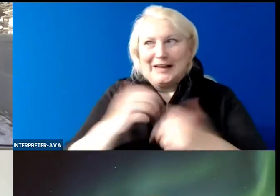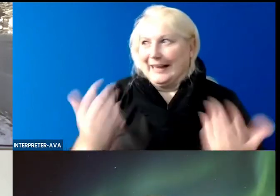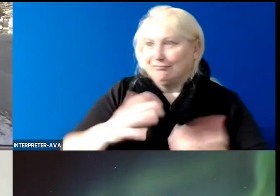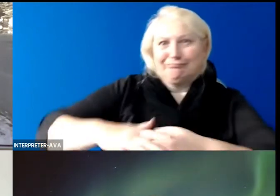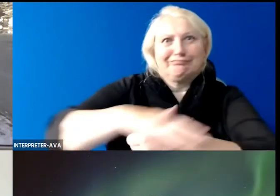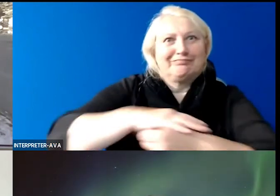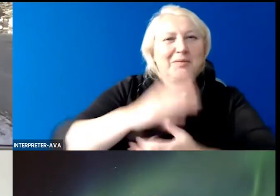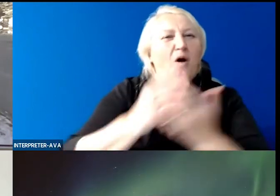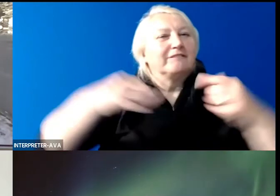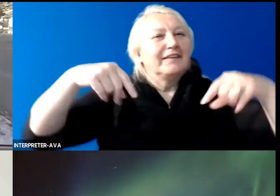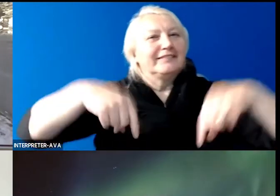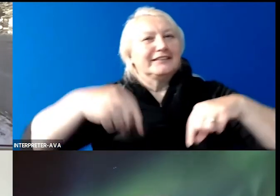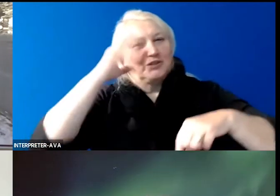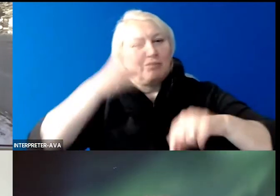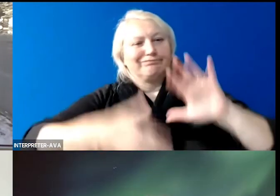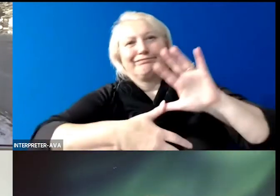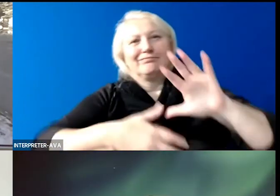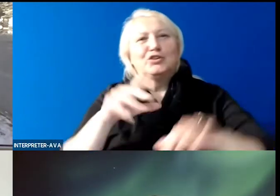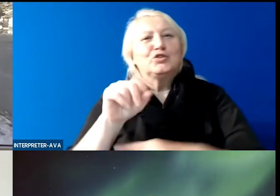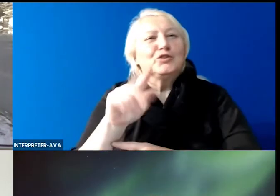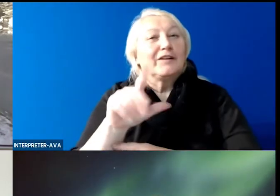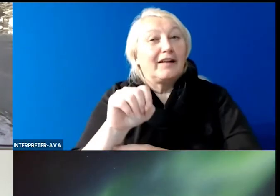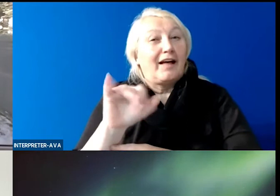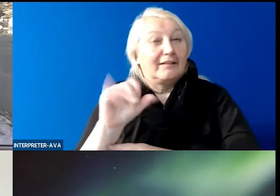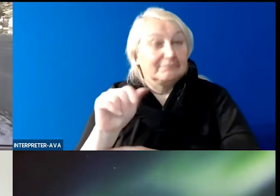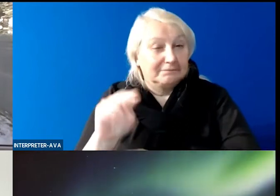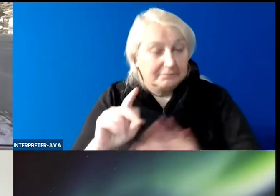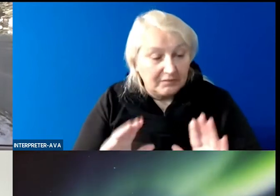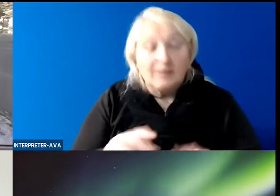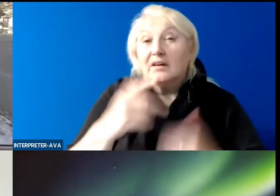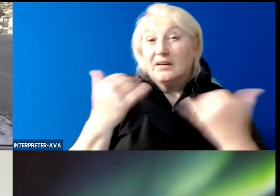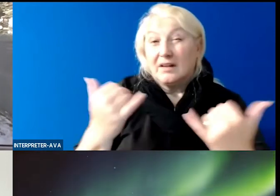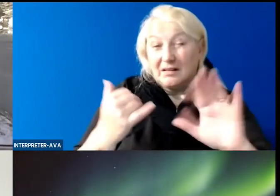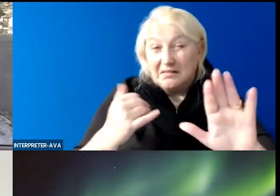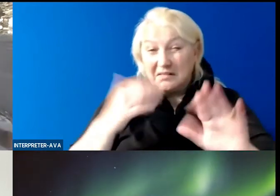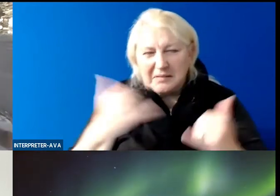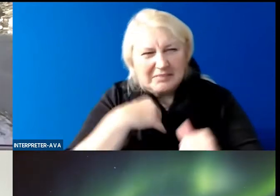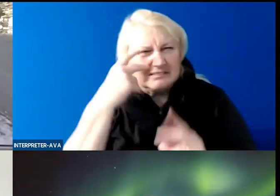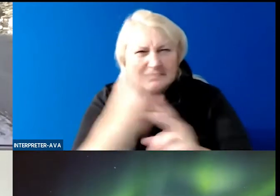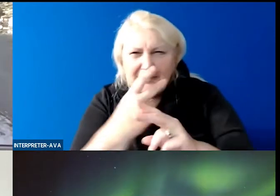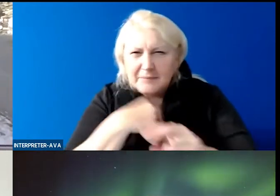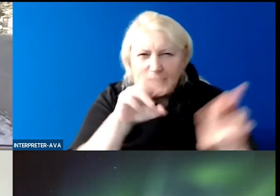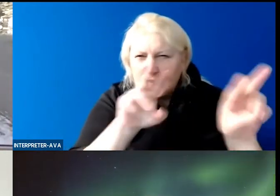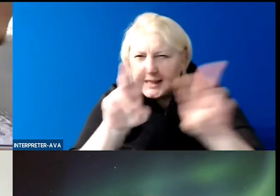All of you I know, are, many I think, most of you as I look at the participants list are